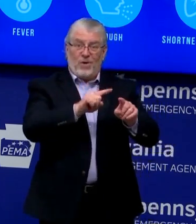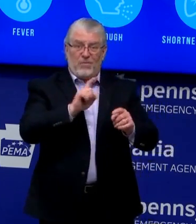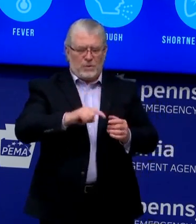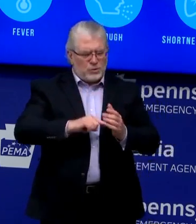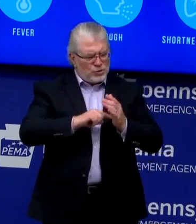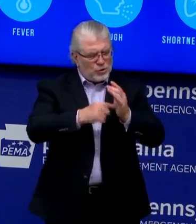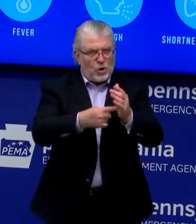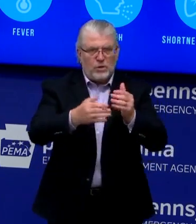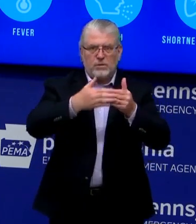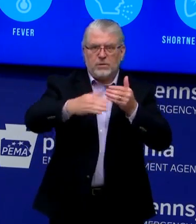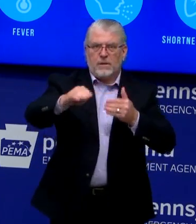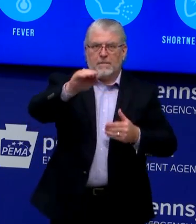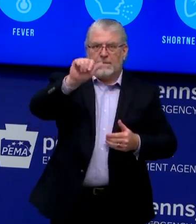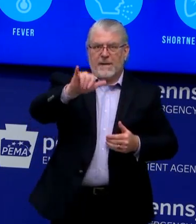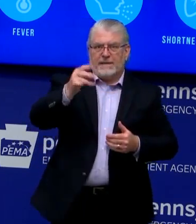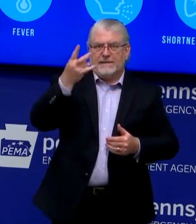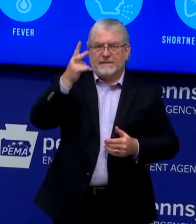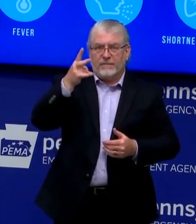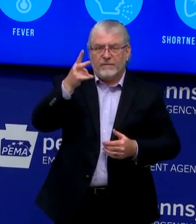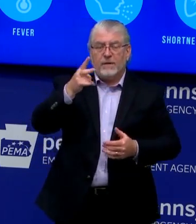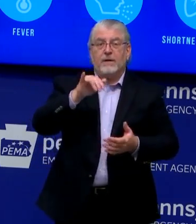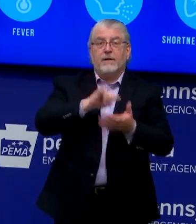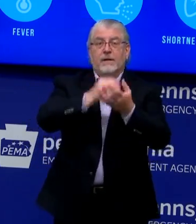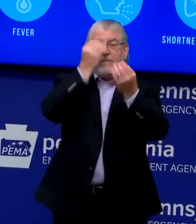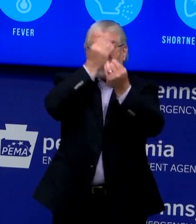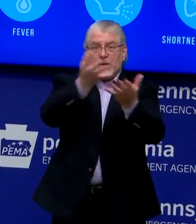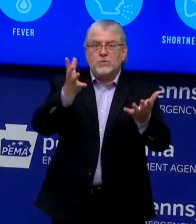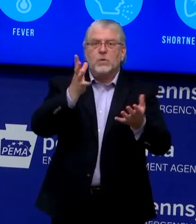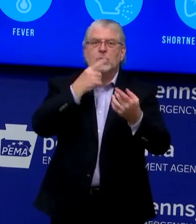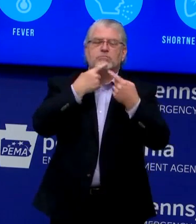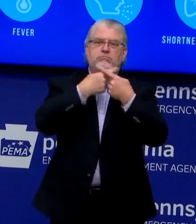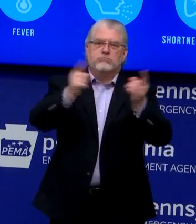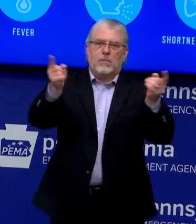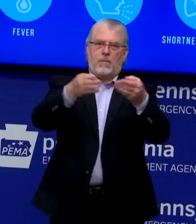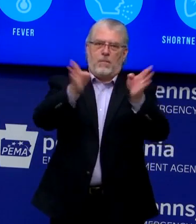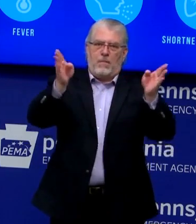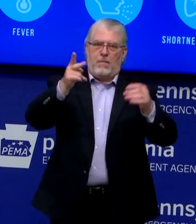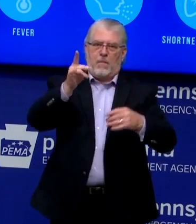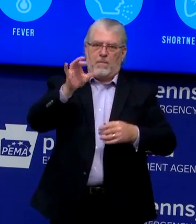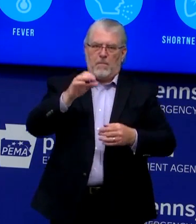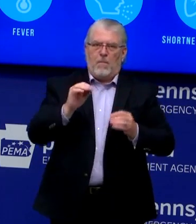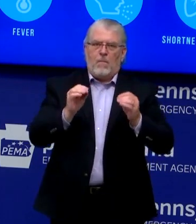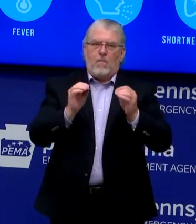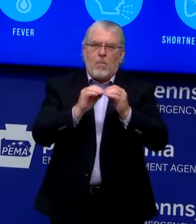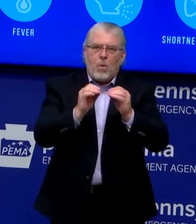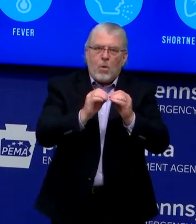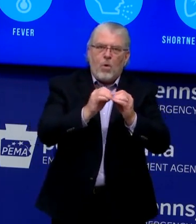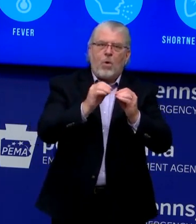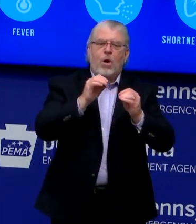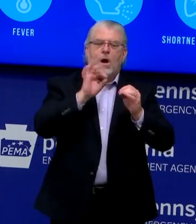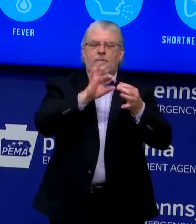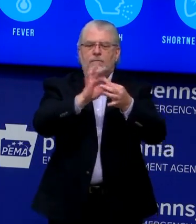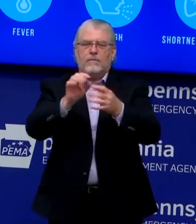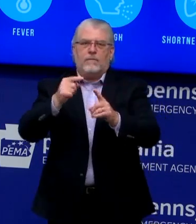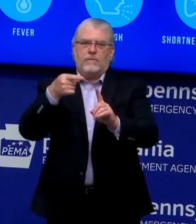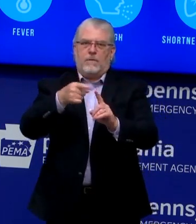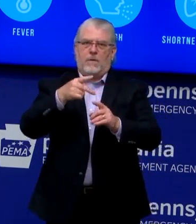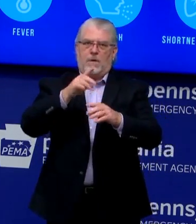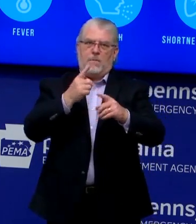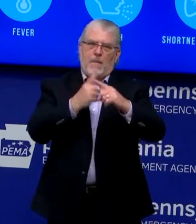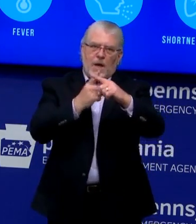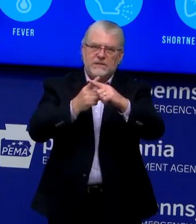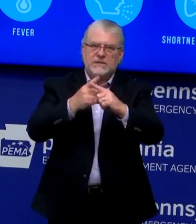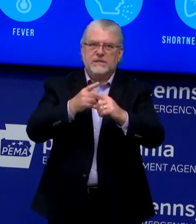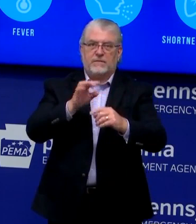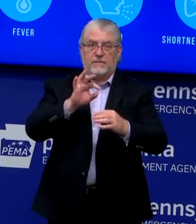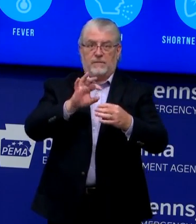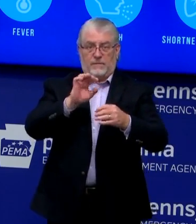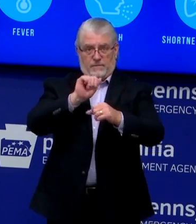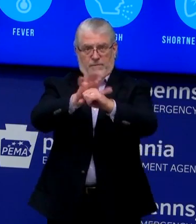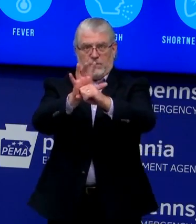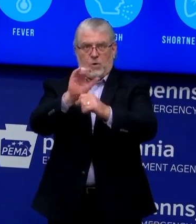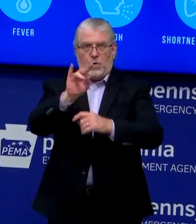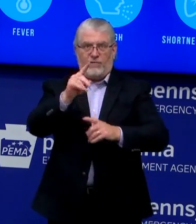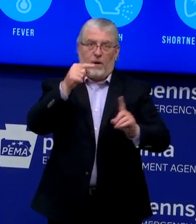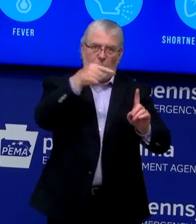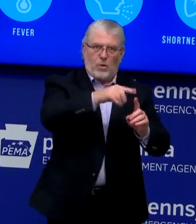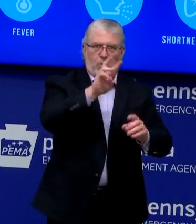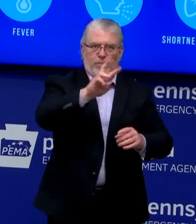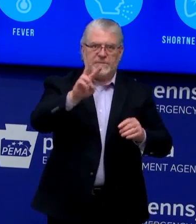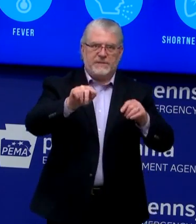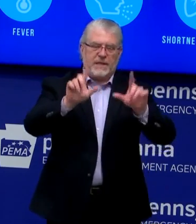THEY WILL BE REQUIRED TO REPORT BEGINNING MAY 17th AND THIS INFORMATION WILL BE REPORTED PUBLIC AT THROUGH PRESS CONFERENCES AND ON OUR WEBSITE.